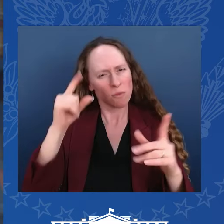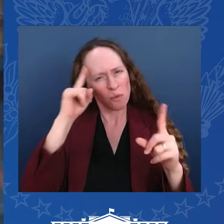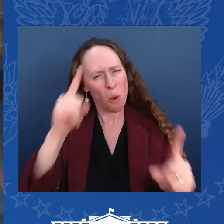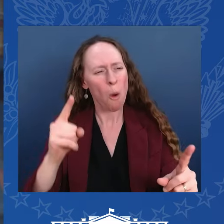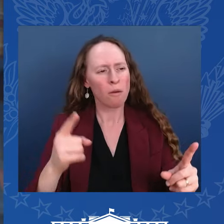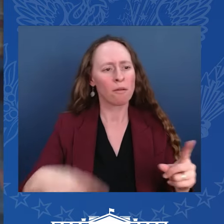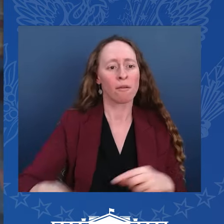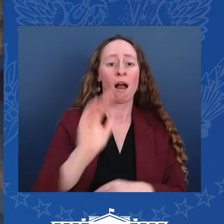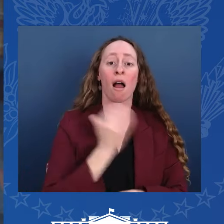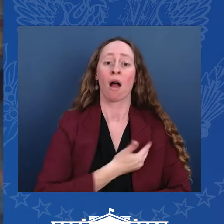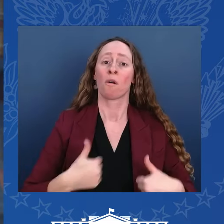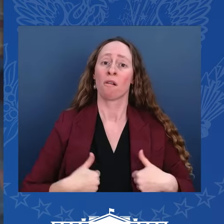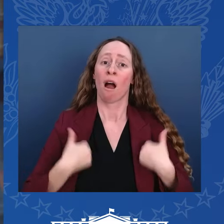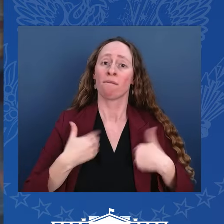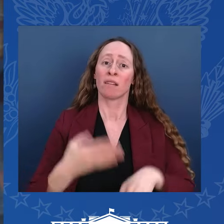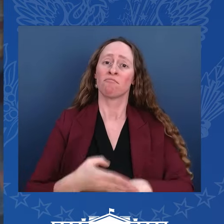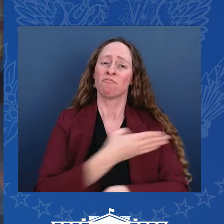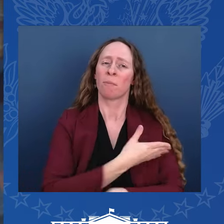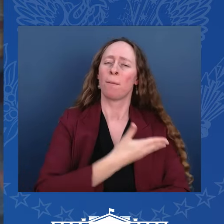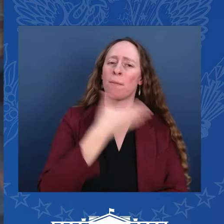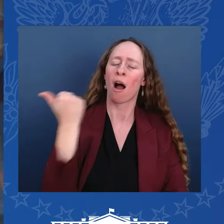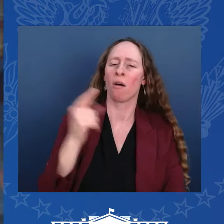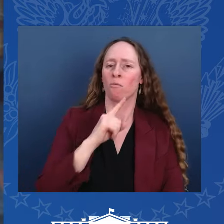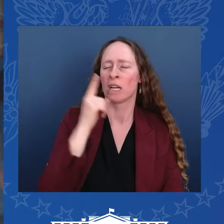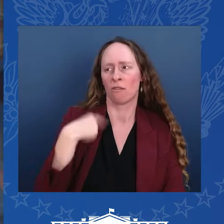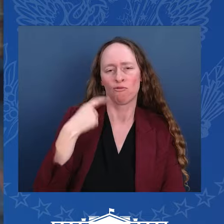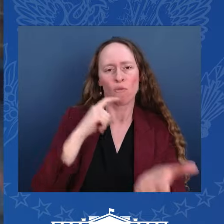Please join me in welcoming our President, Joe Biden.